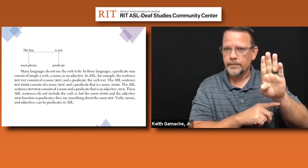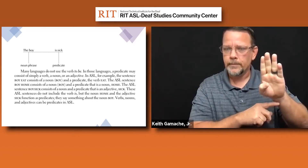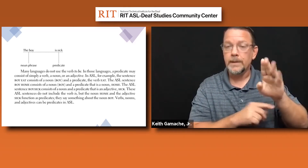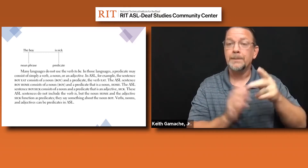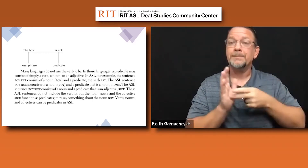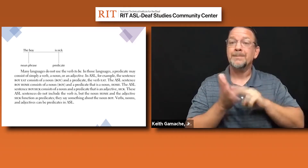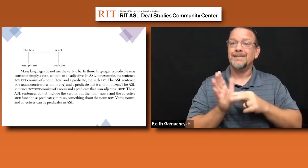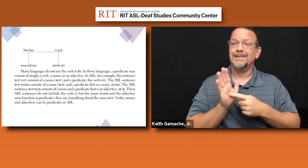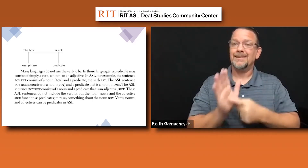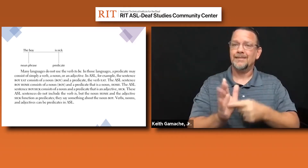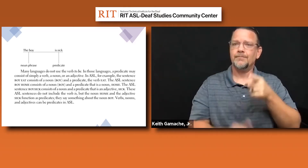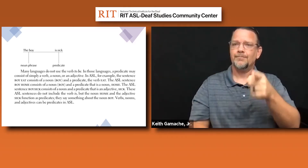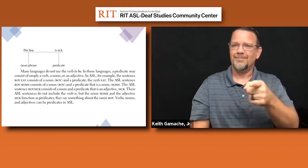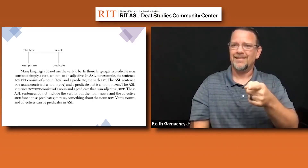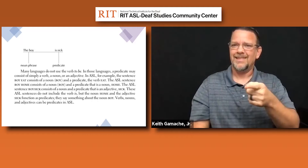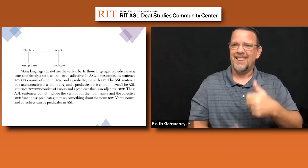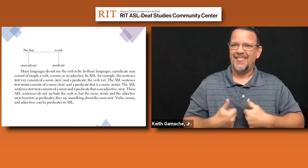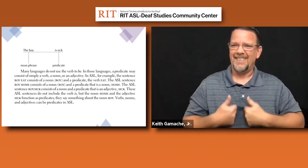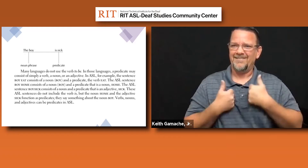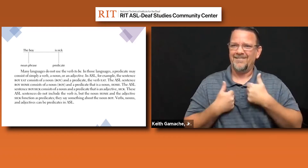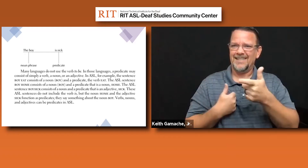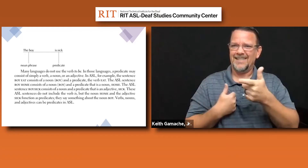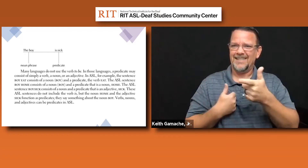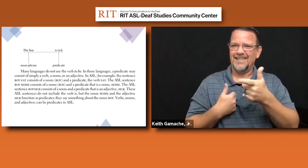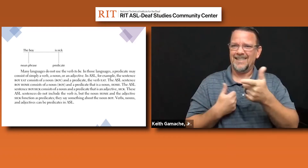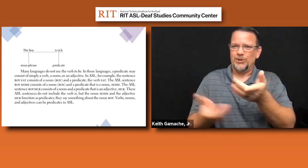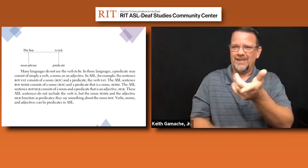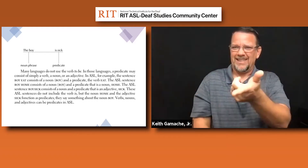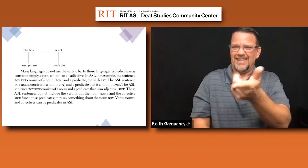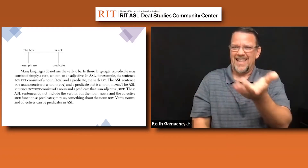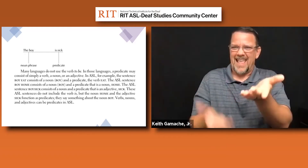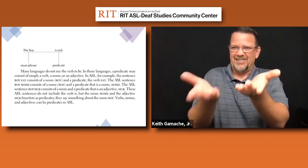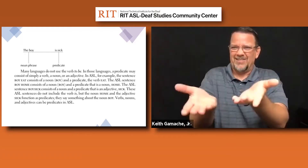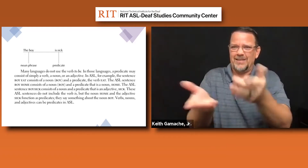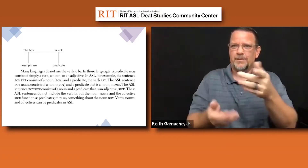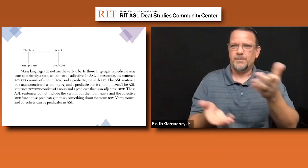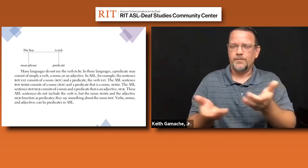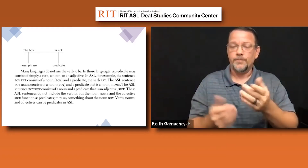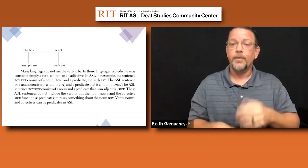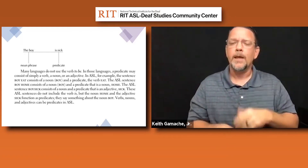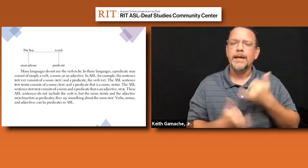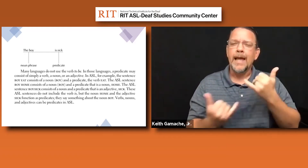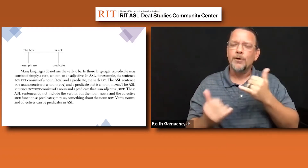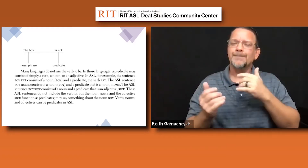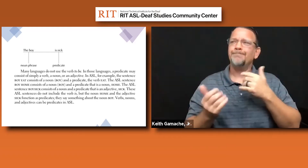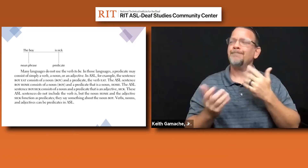which means that it's showing you are a living, breathing thing in the present.